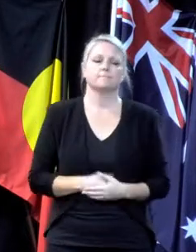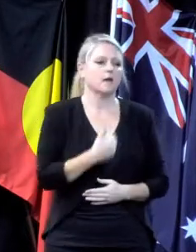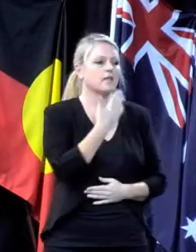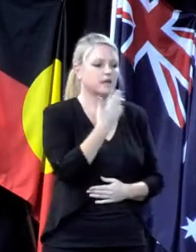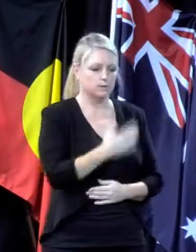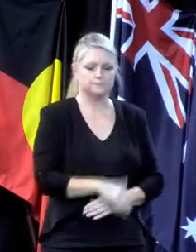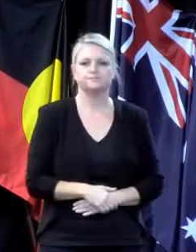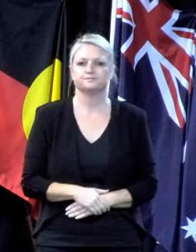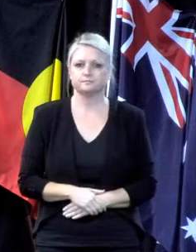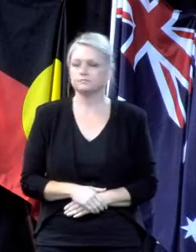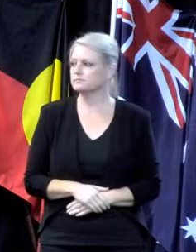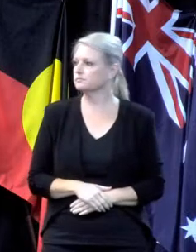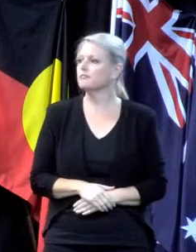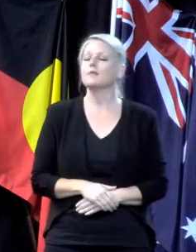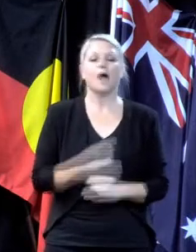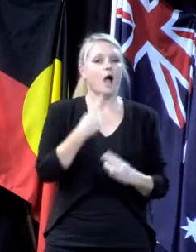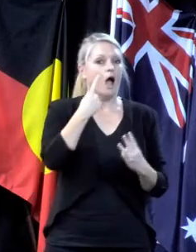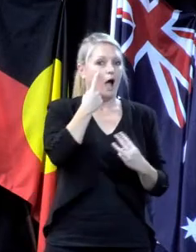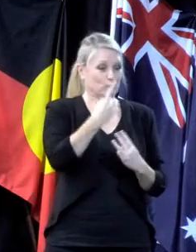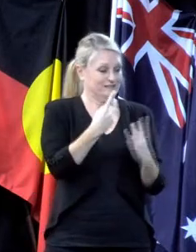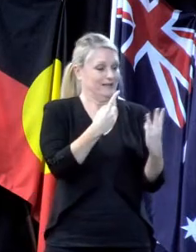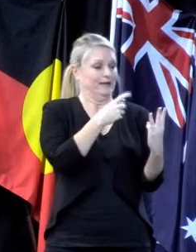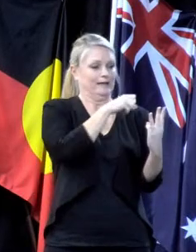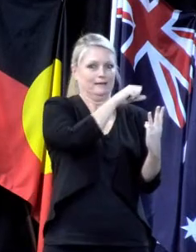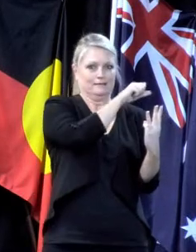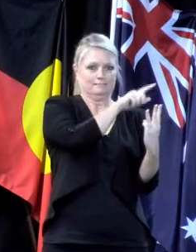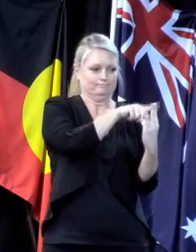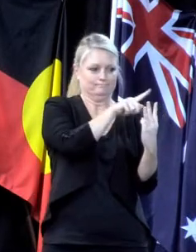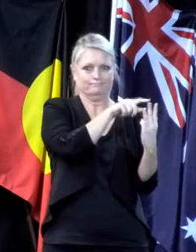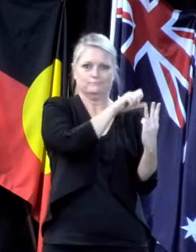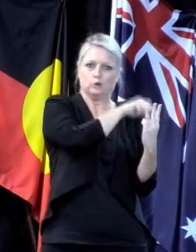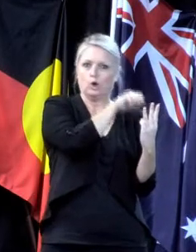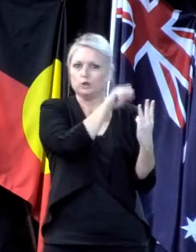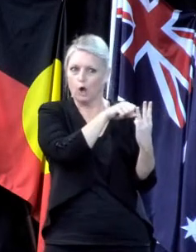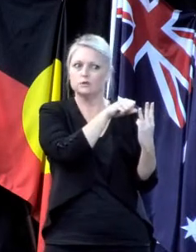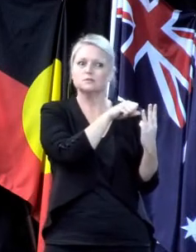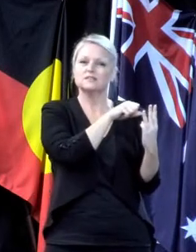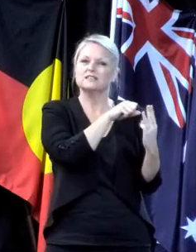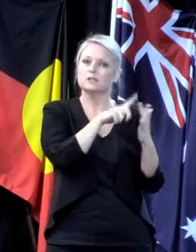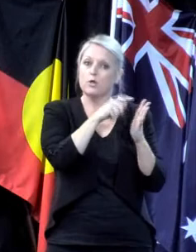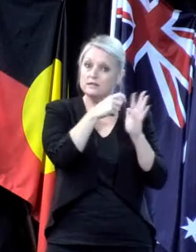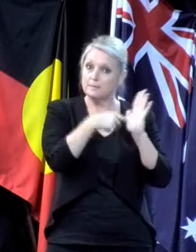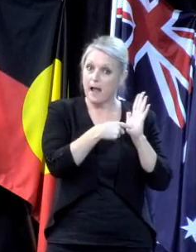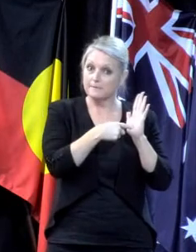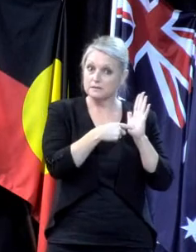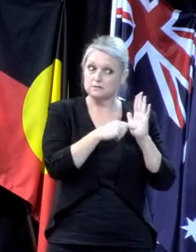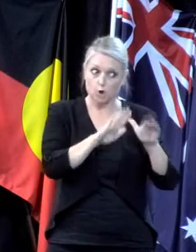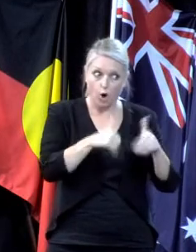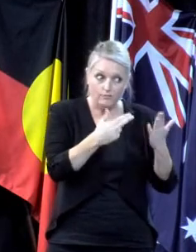I saw some nodding there from Ms. Morris and Ms. Swancutt. So, this is department-wide. Yeah, we have a school chaplain, as well.